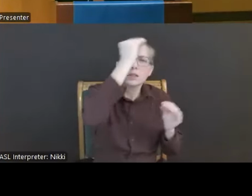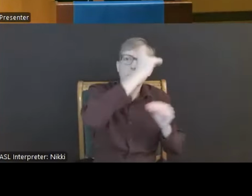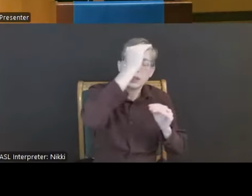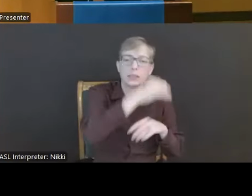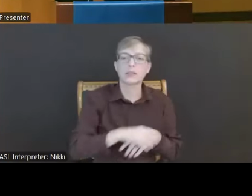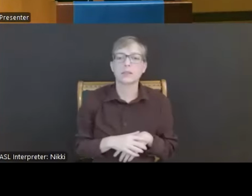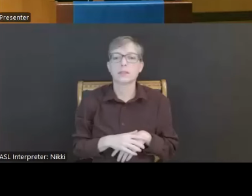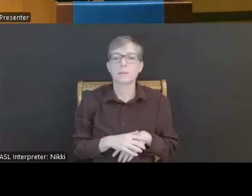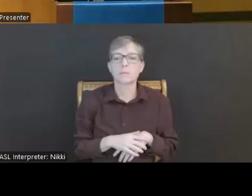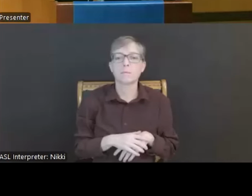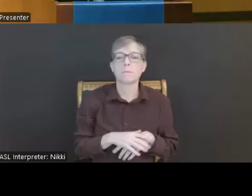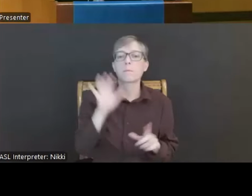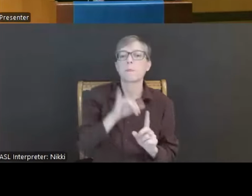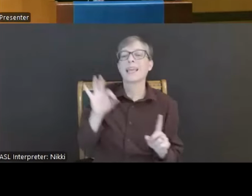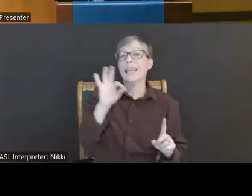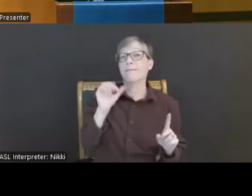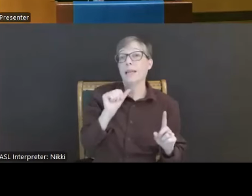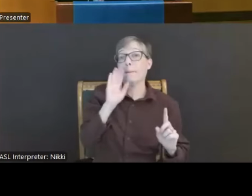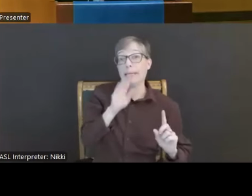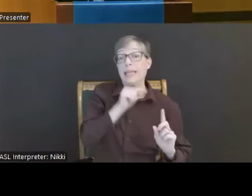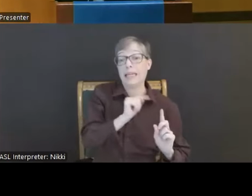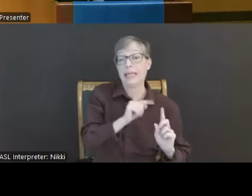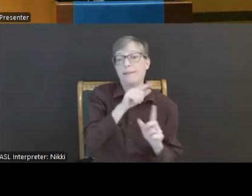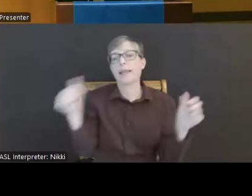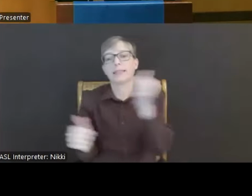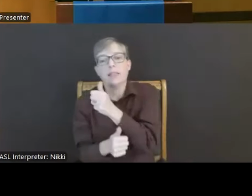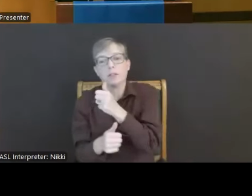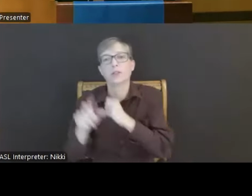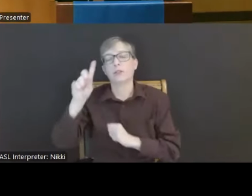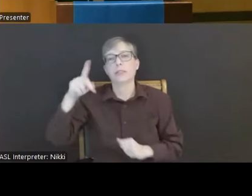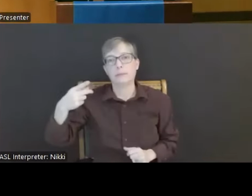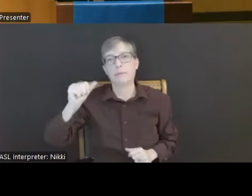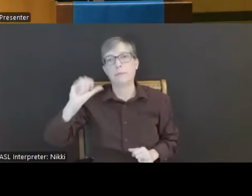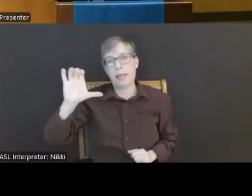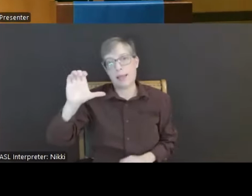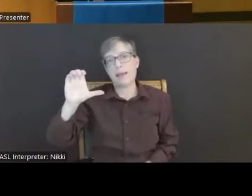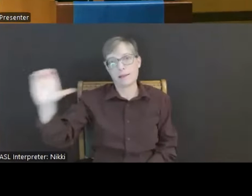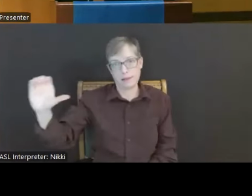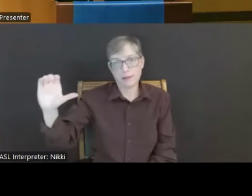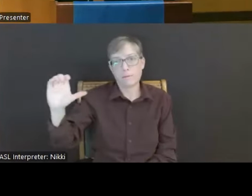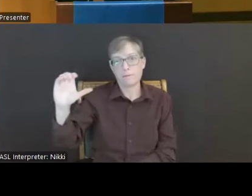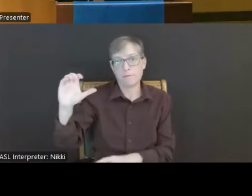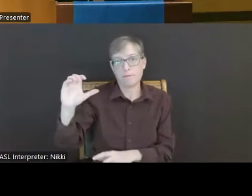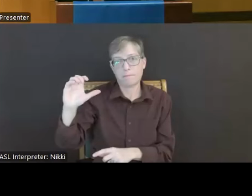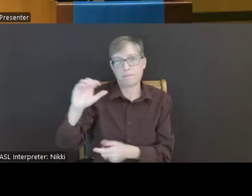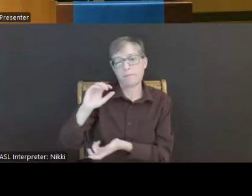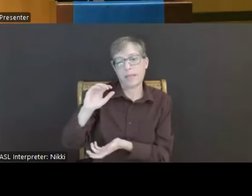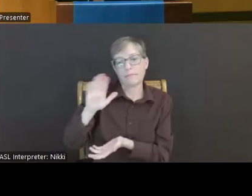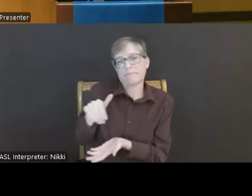uh system in the uh Medical Center for uh patient representation um we got a grant in